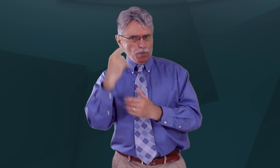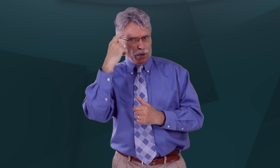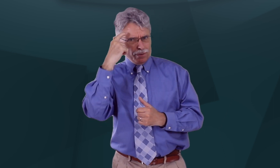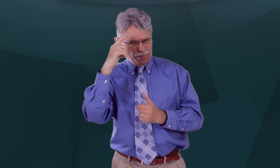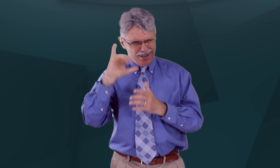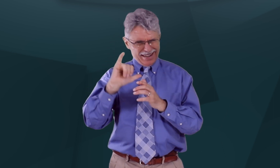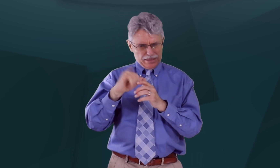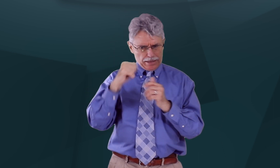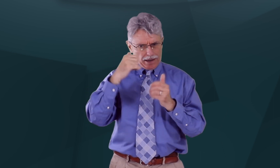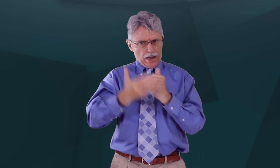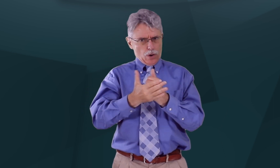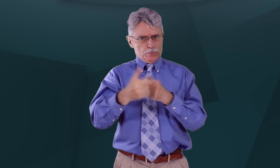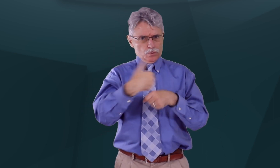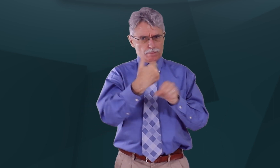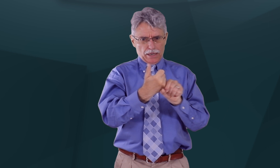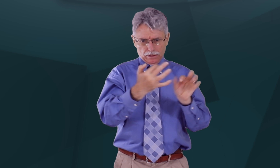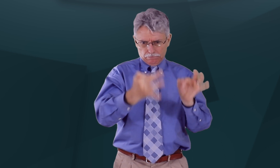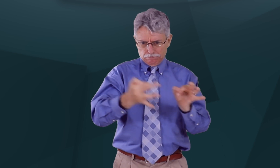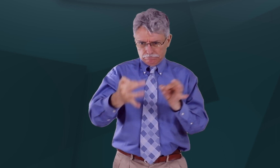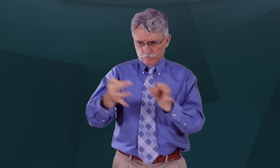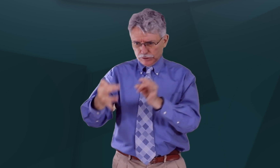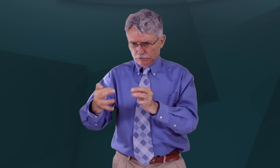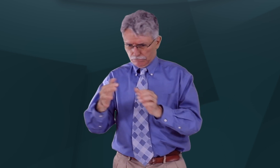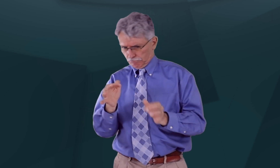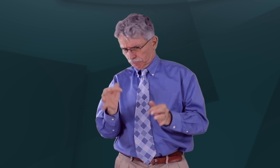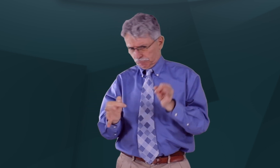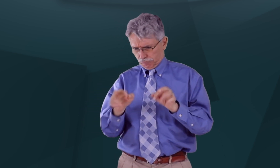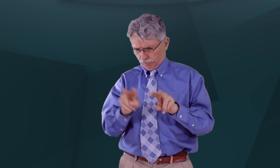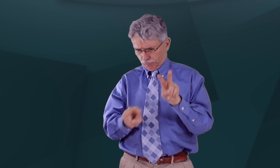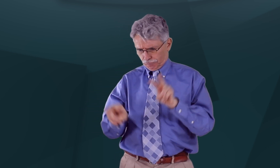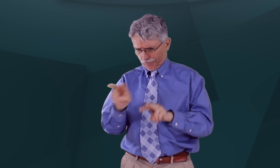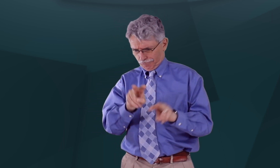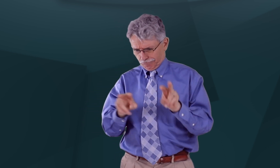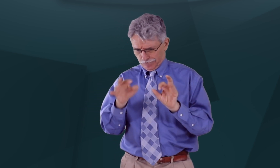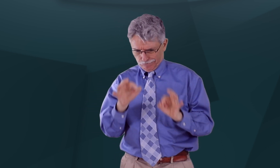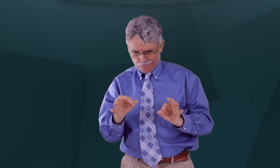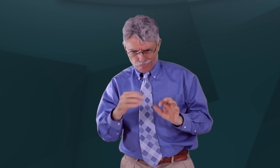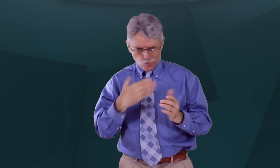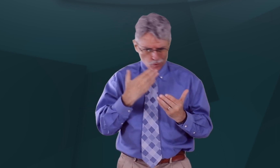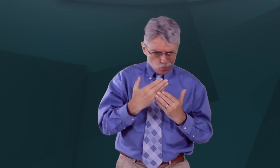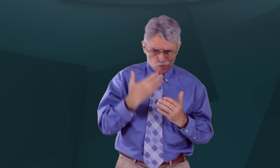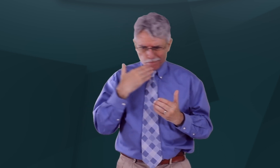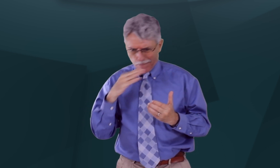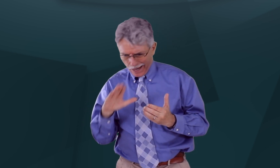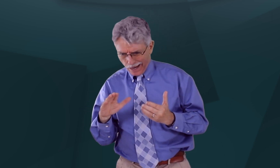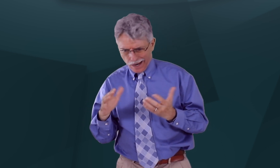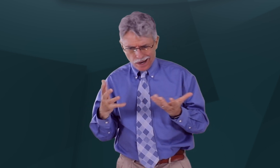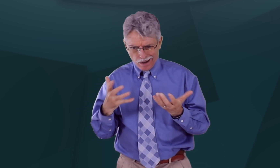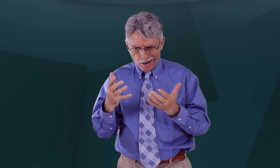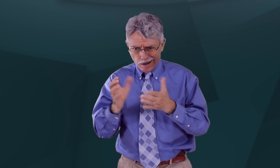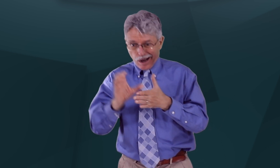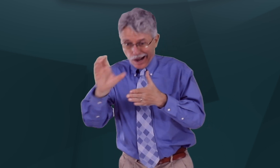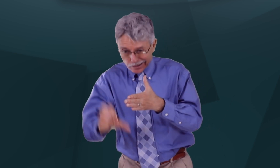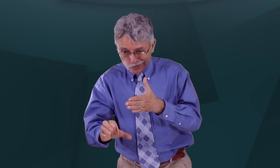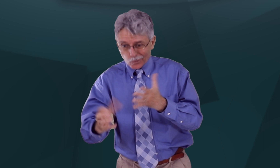That part of the brain, you know, is the one that helps you make executive function decisions, deciding what's good or bad,